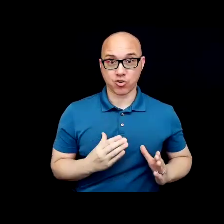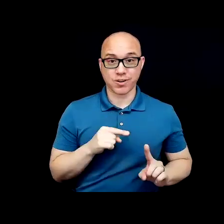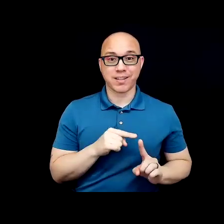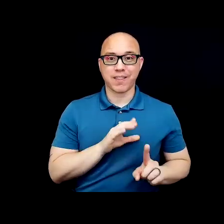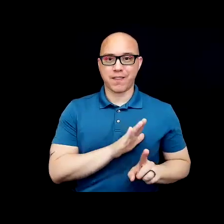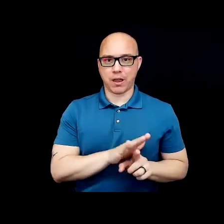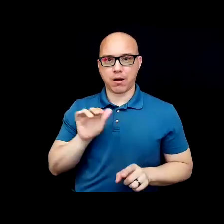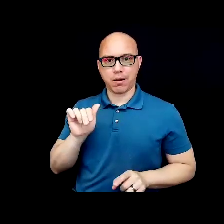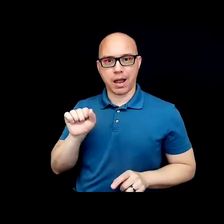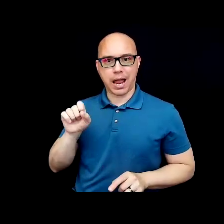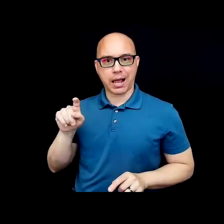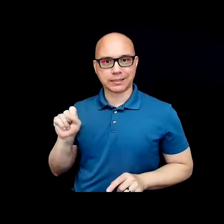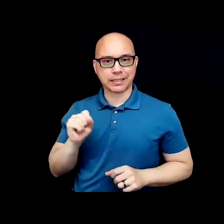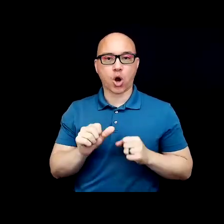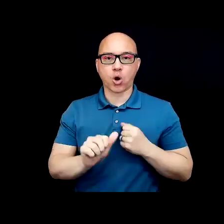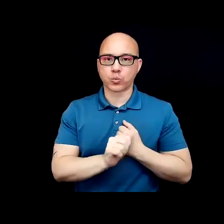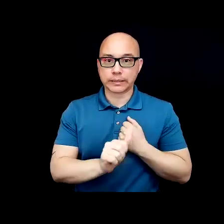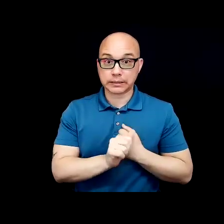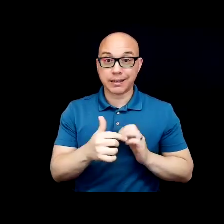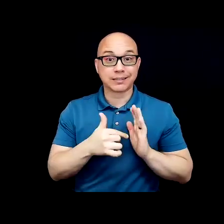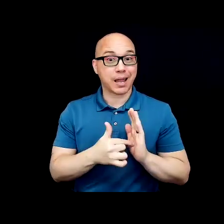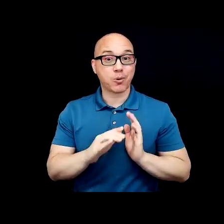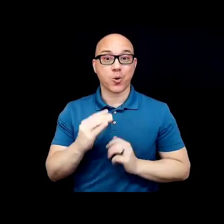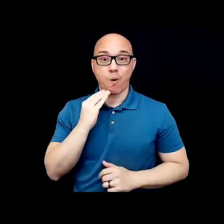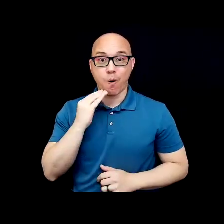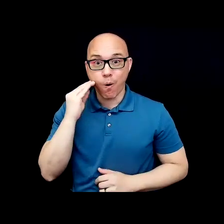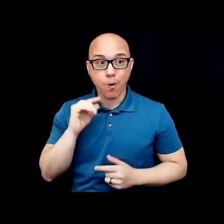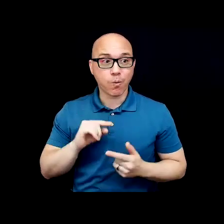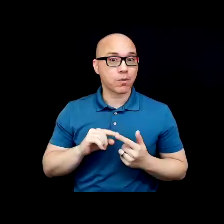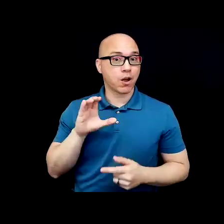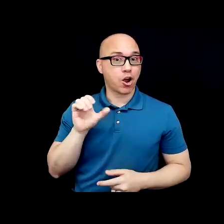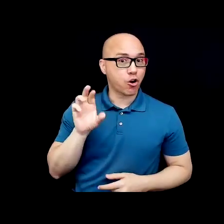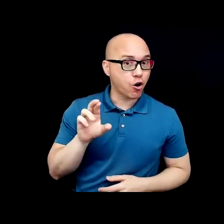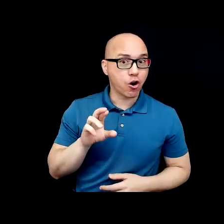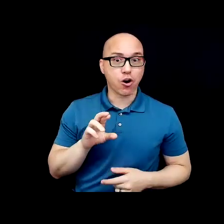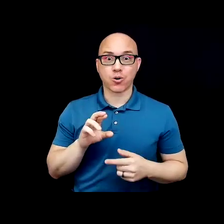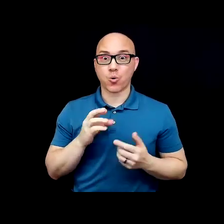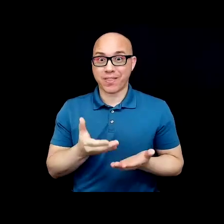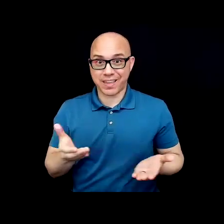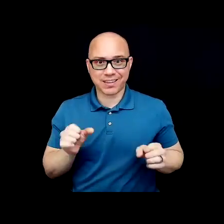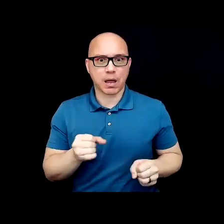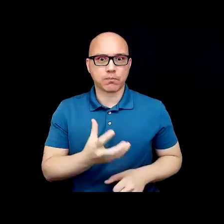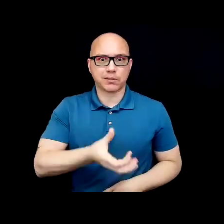Possibly your home, car or savings could be seized if there is a lawsuit.